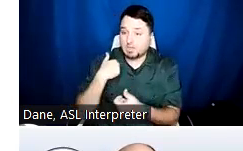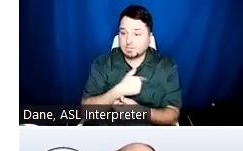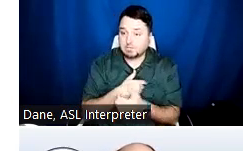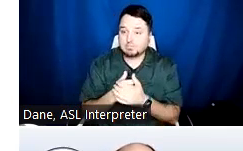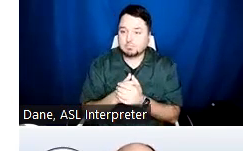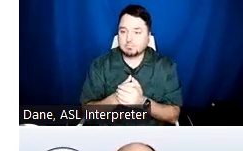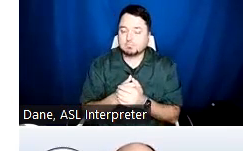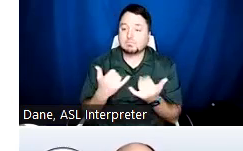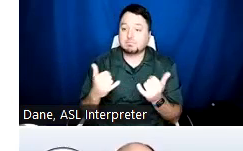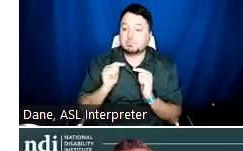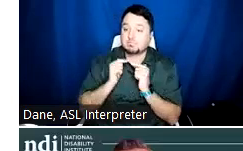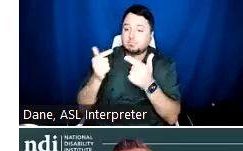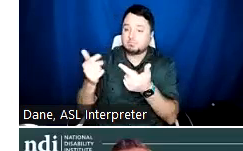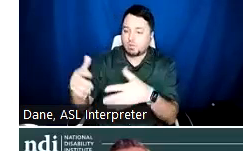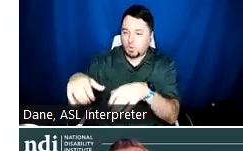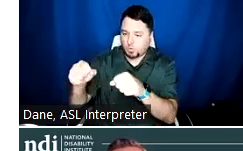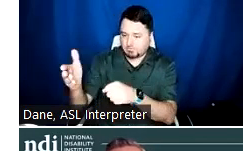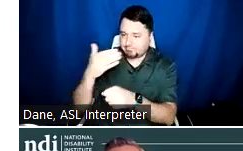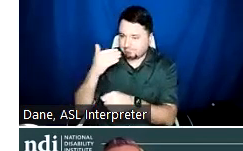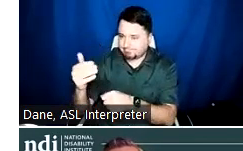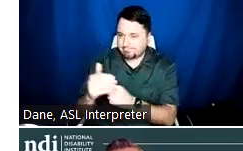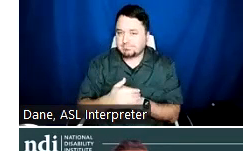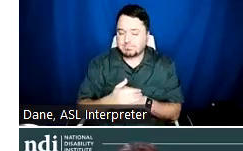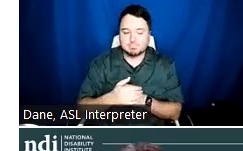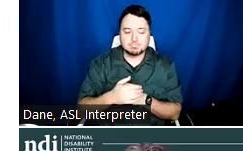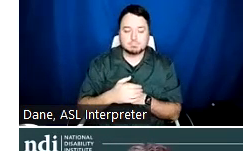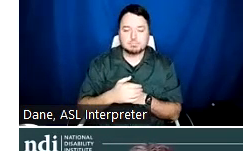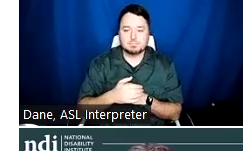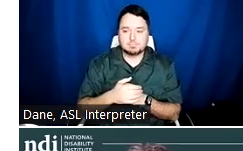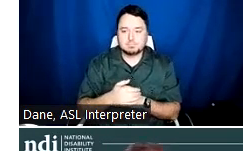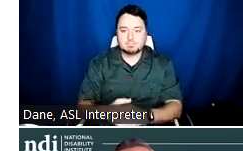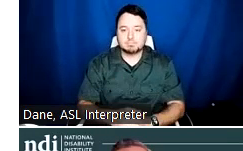I will pass it back to our host, thank you. MICHAEL ROUSH: